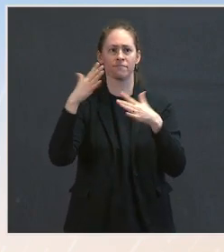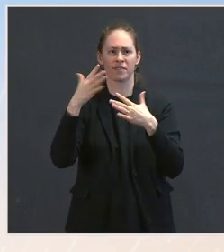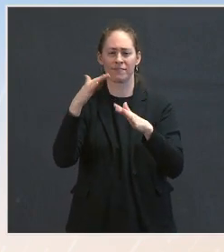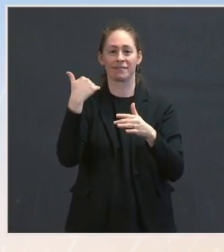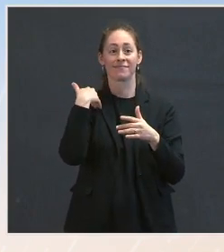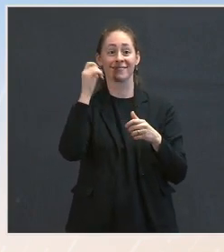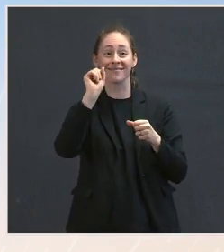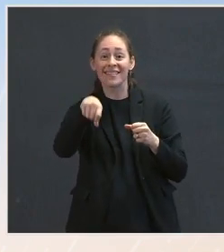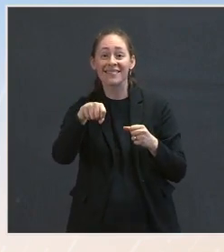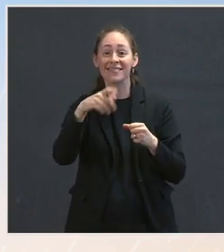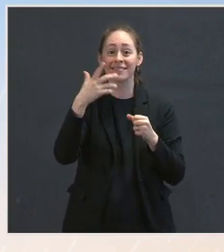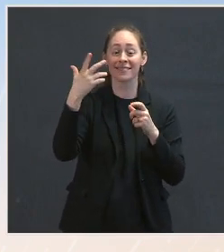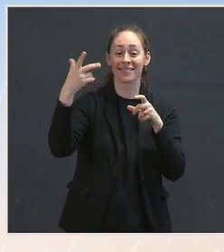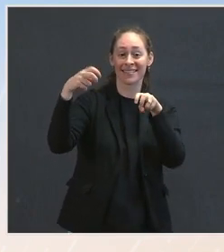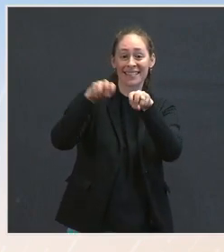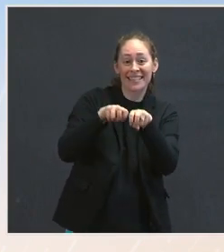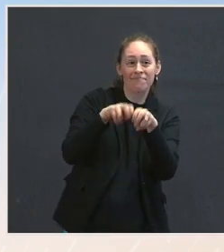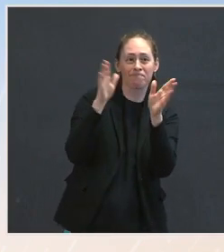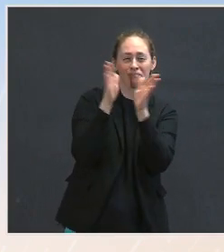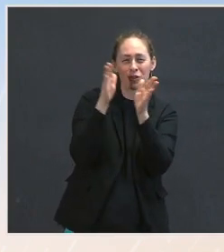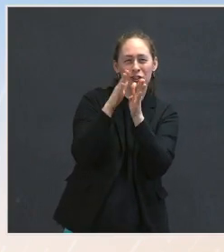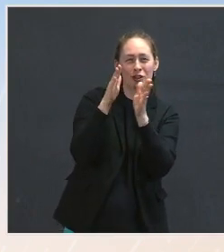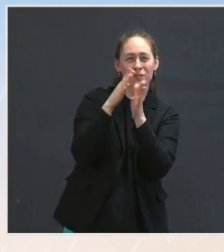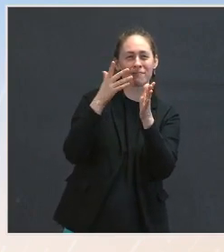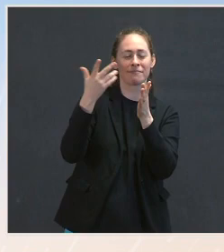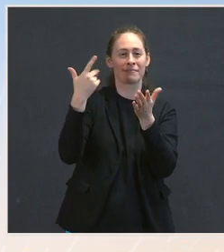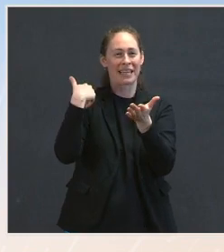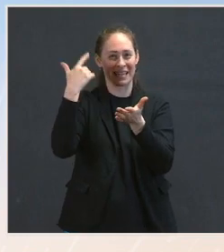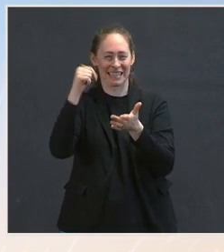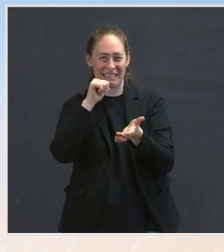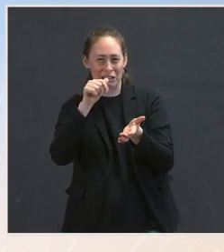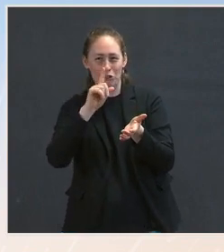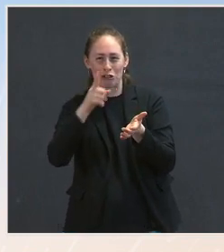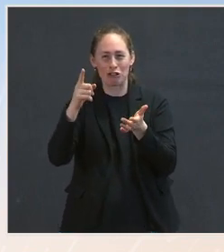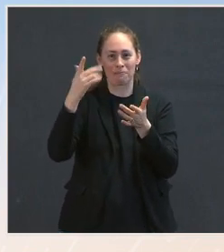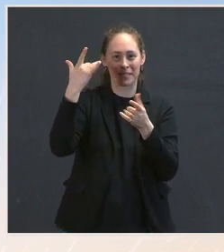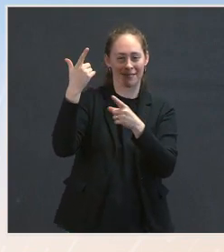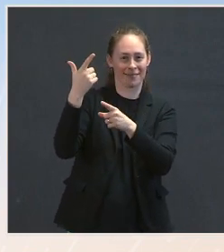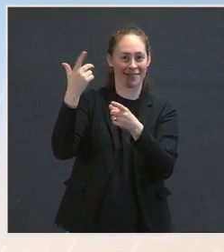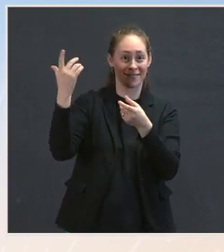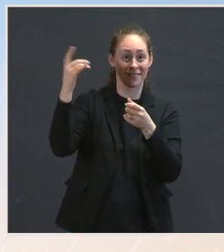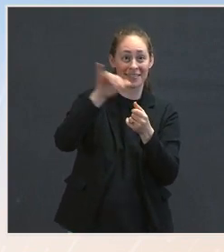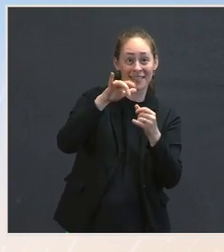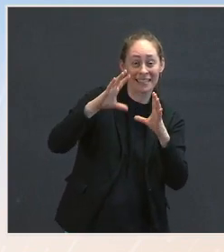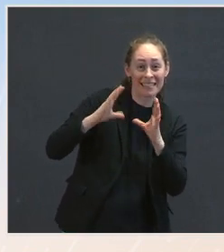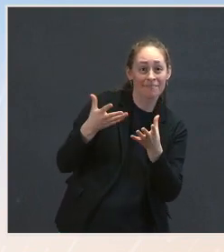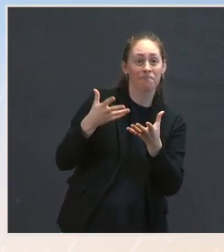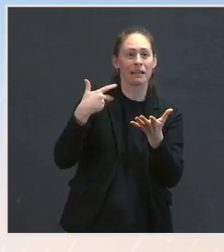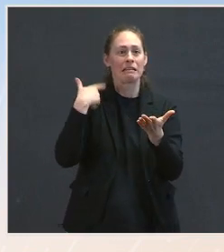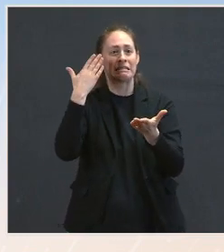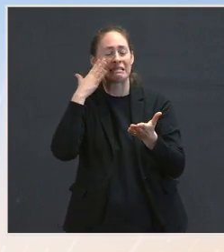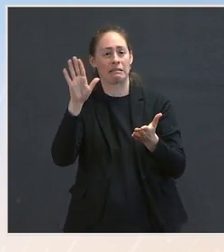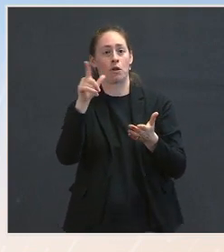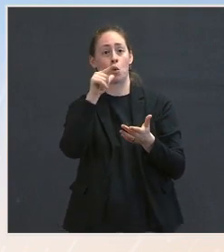so there are not members, I don't believe -- I will double check on this -- of any party traveling with the President to Texas.